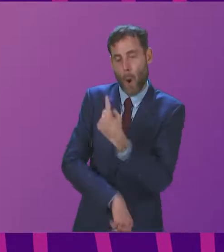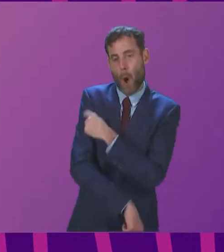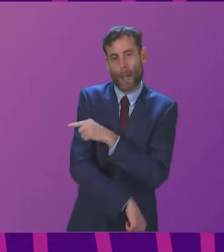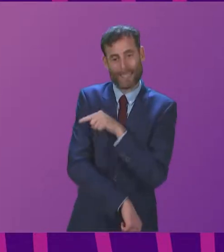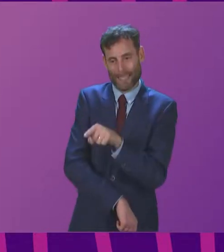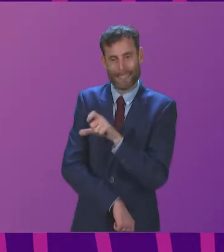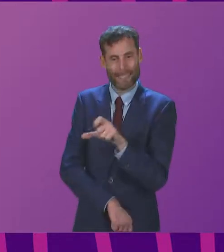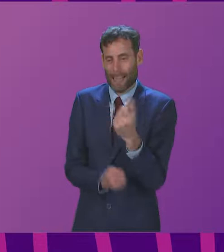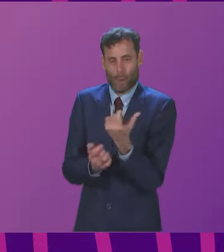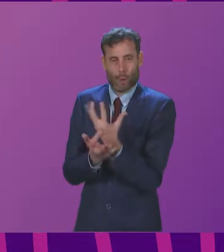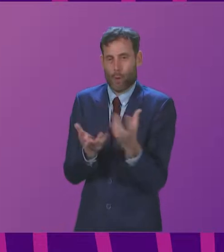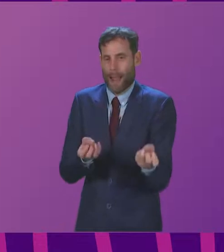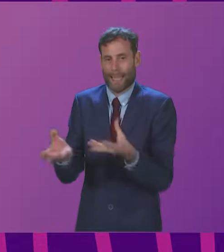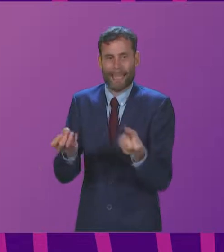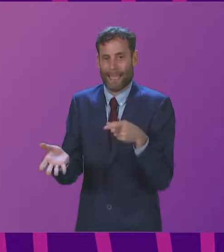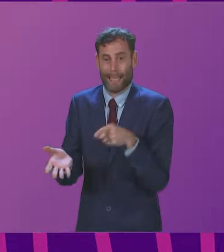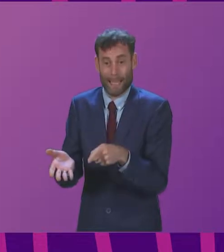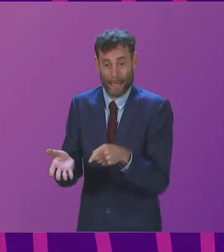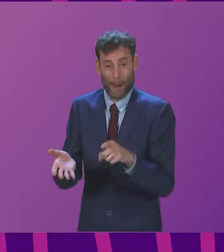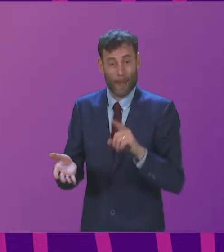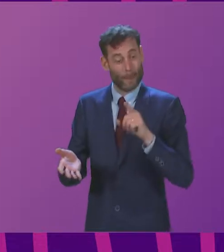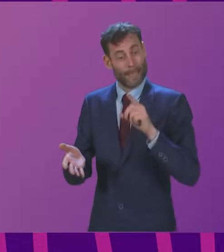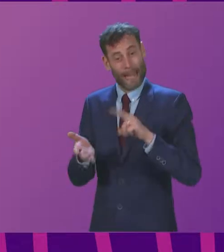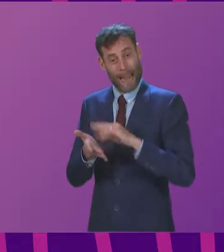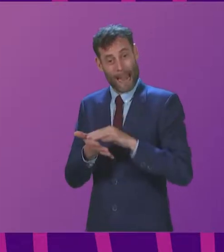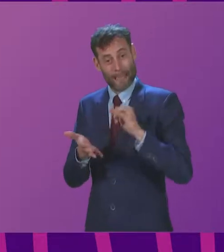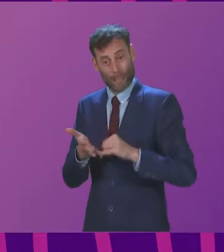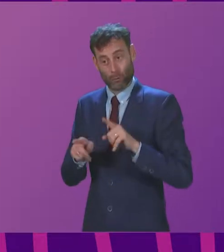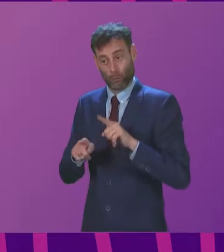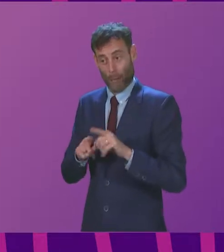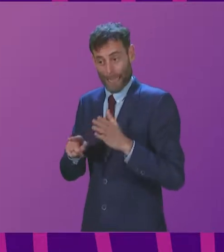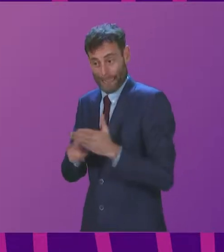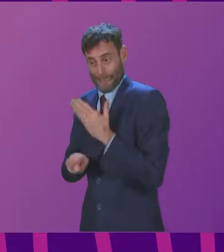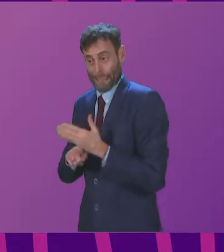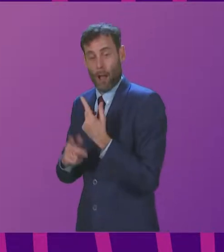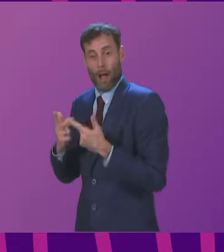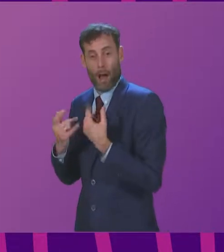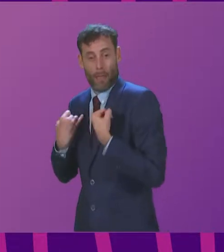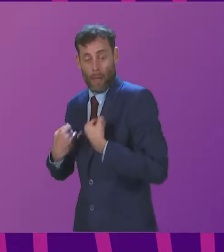NHS is also dealing with a backlog of care created by the earlier phases of the pandemic, and the